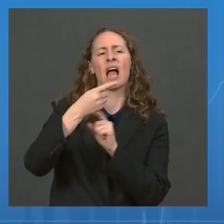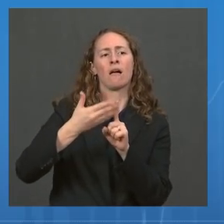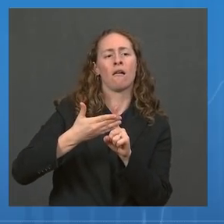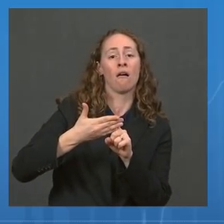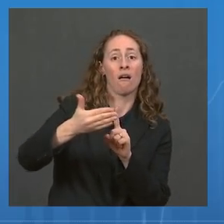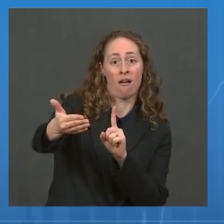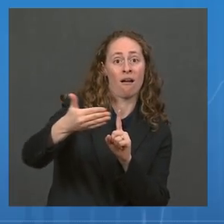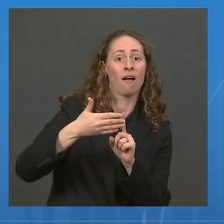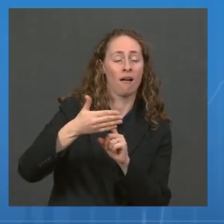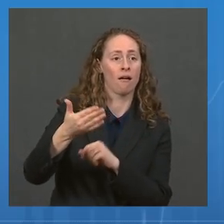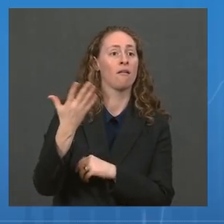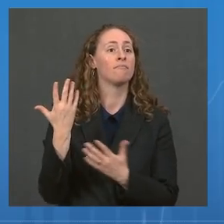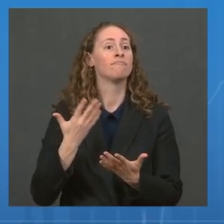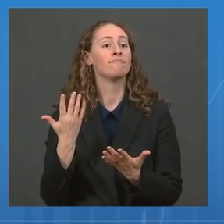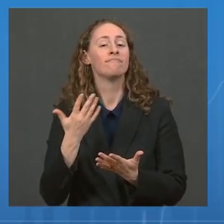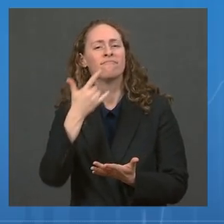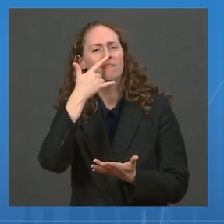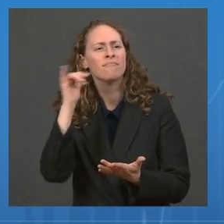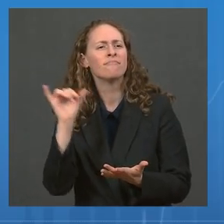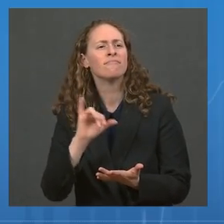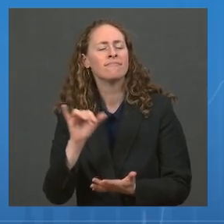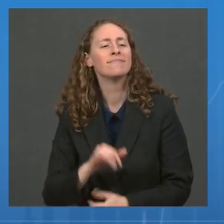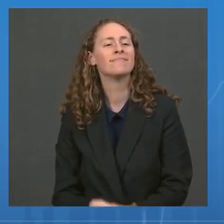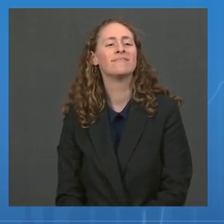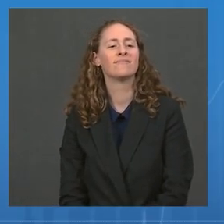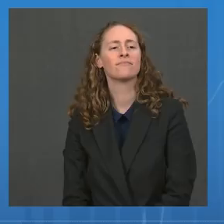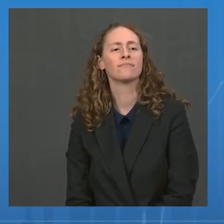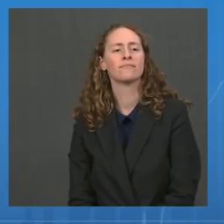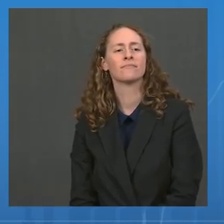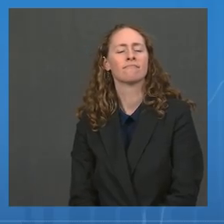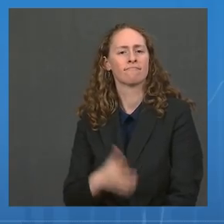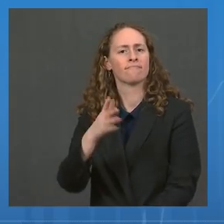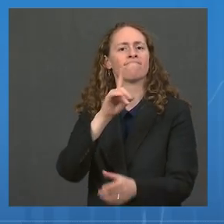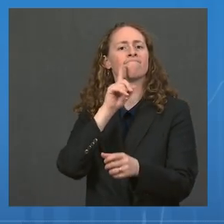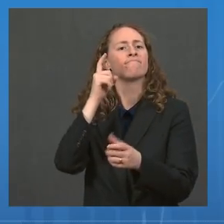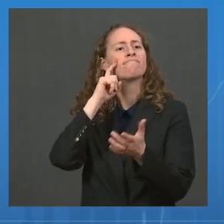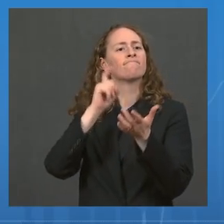the rate of confirmed infection was lower in the booster group